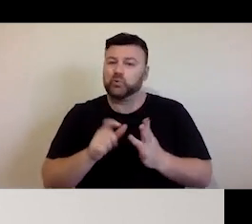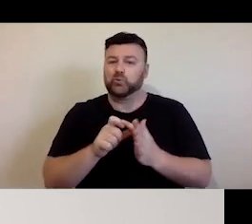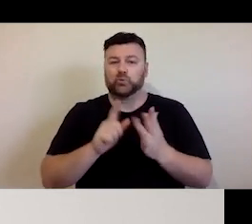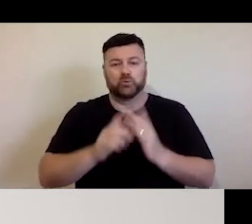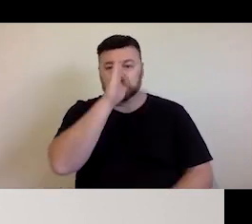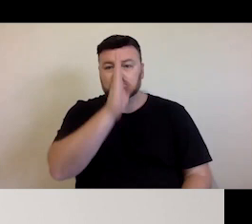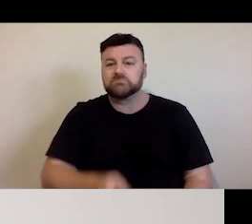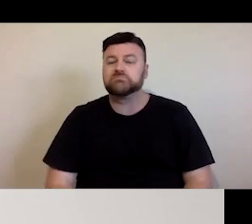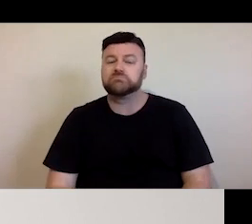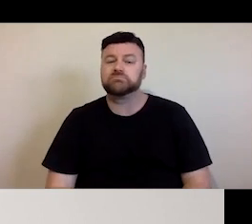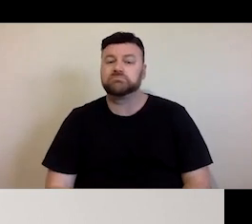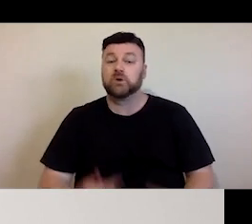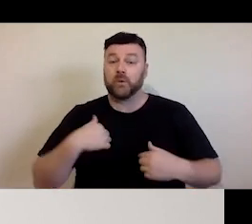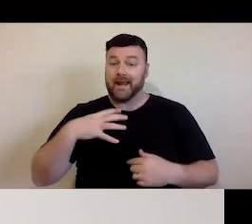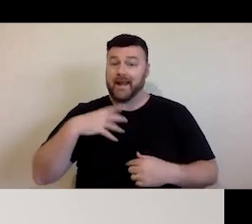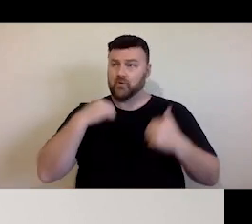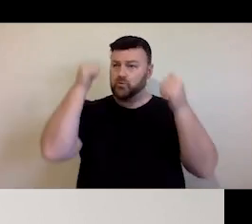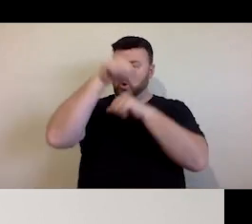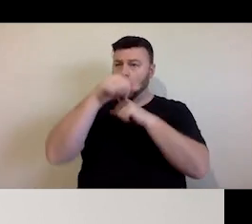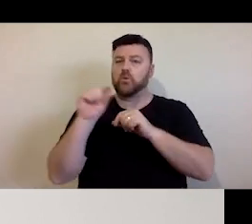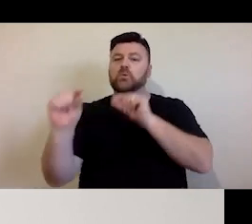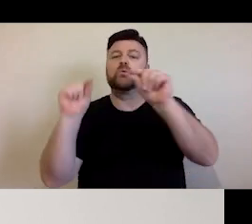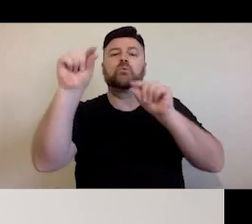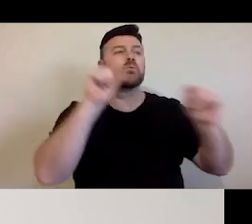to have enough knowledge of each other and enough respect for each